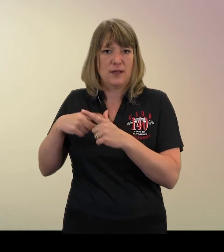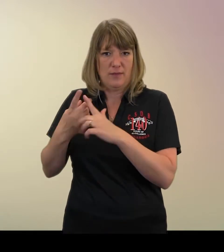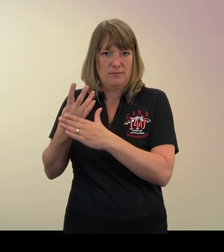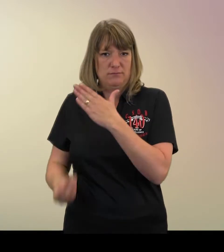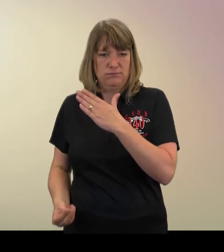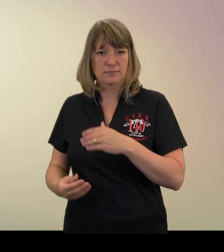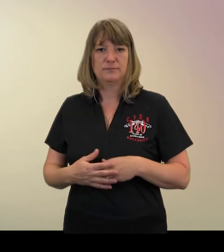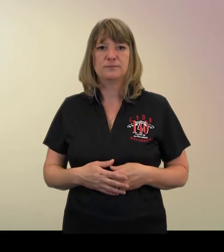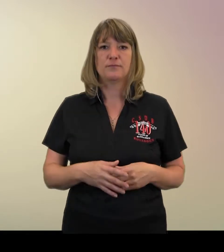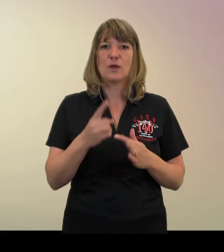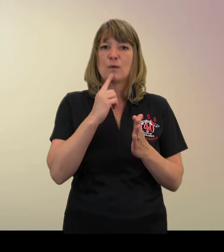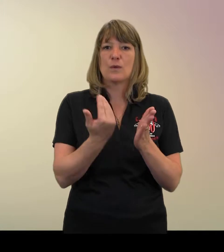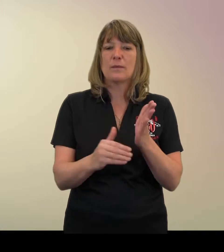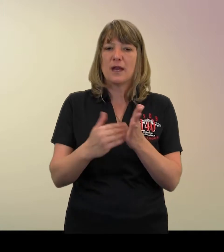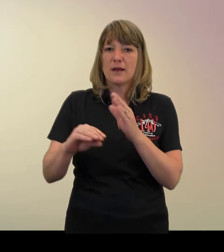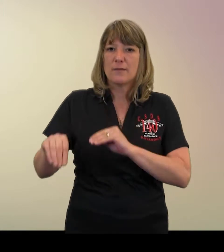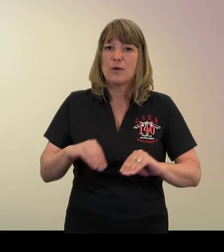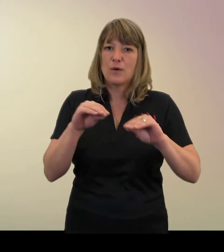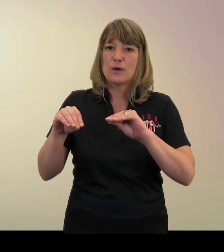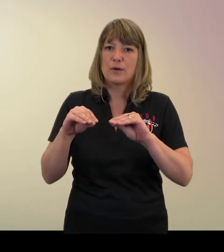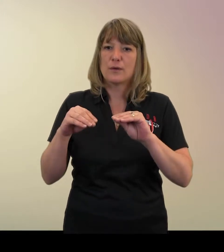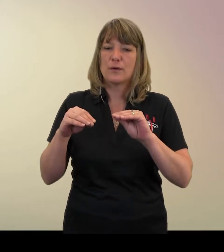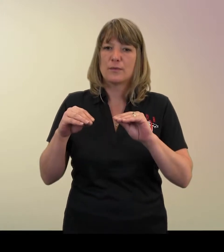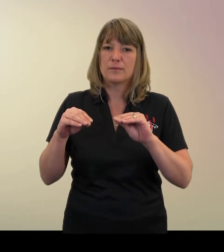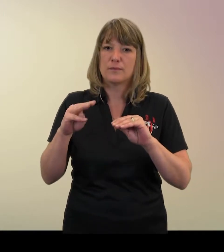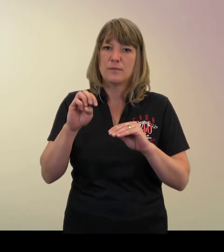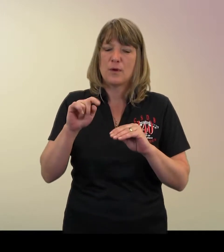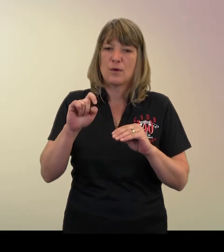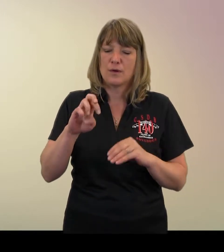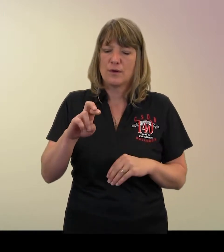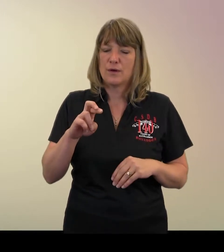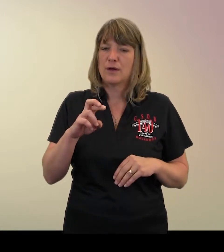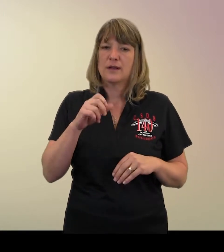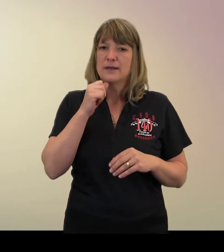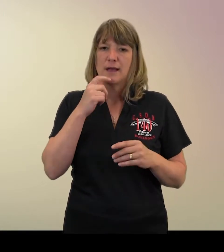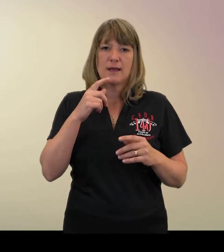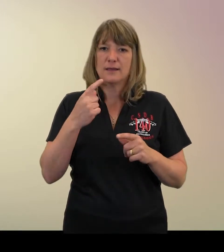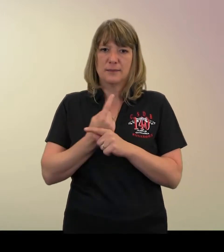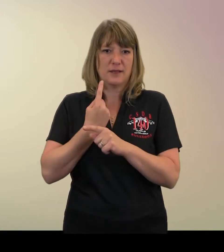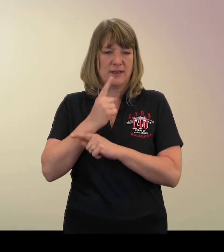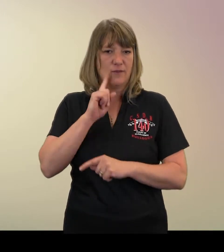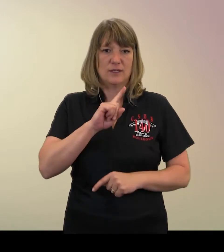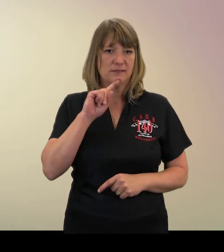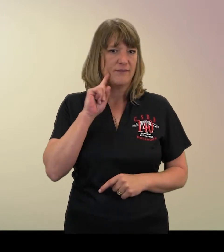The repetitive motor movements are not typically associated with children, who are deaf